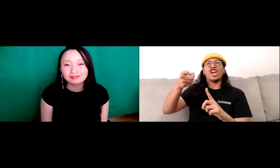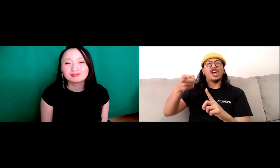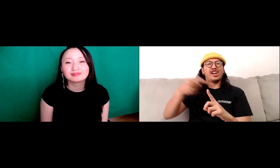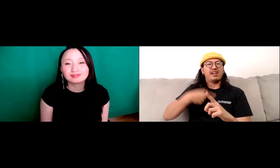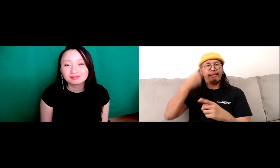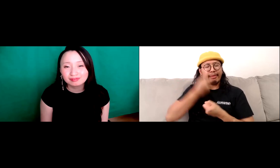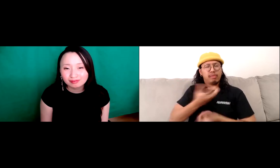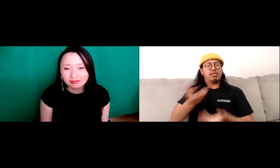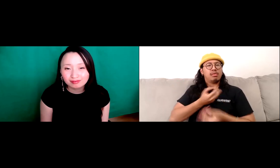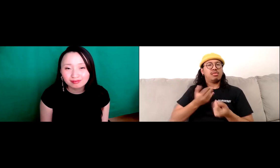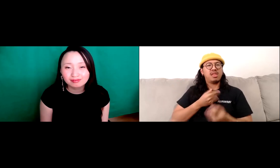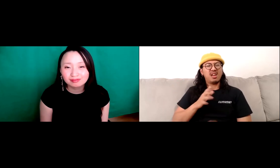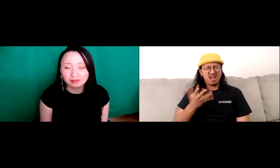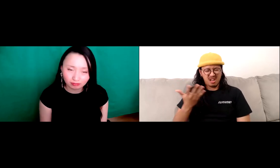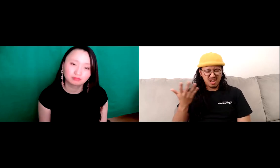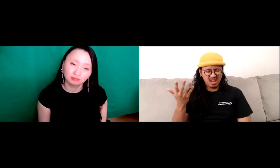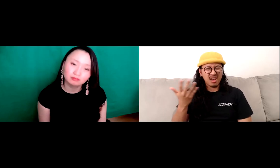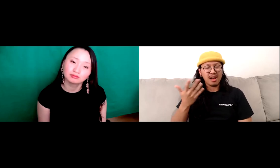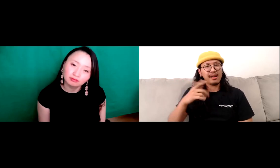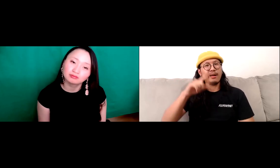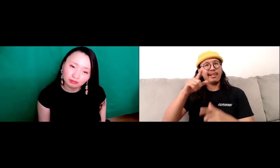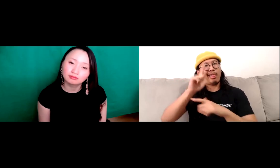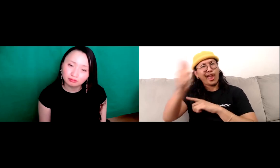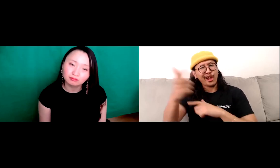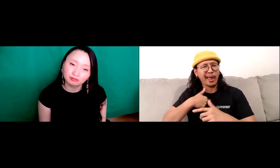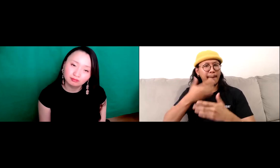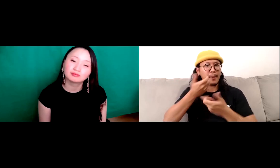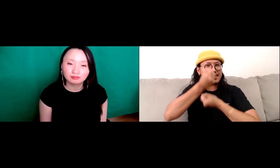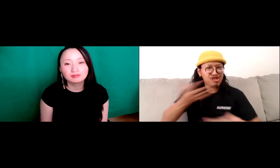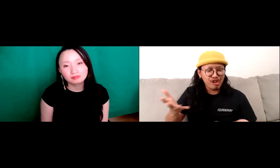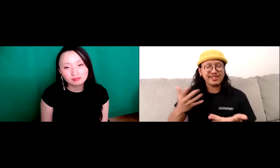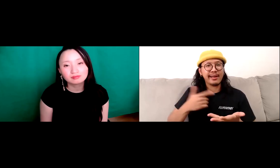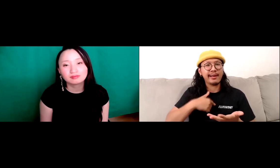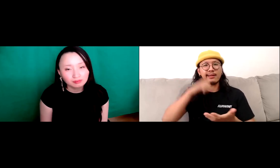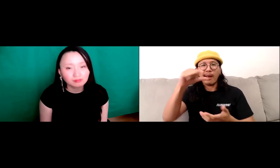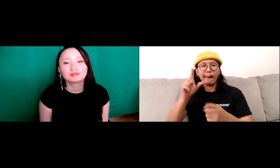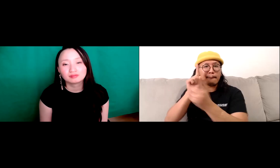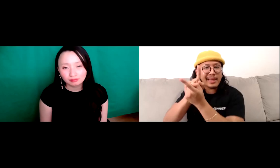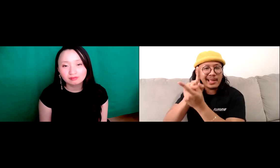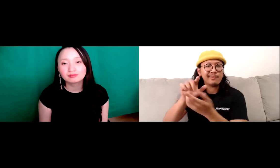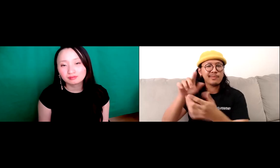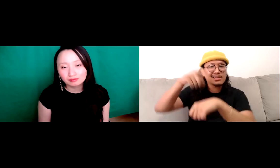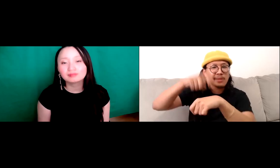up against those high expectations, feeling like I needed to explain myself.